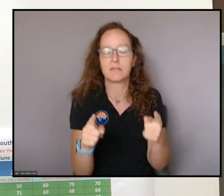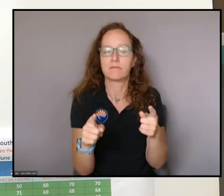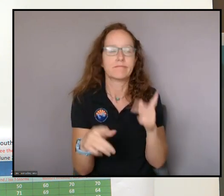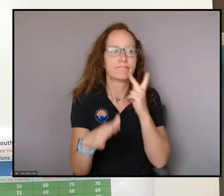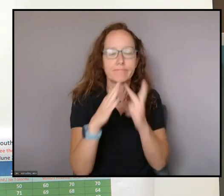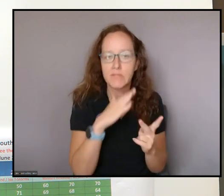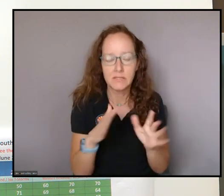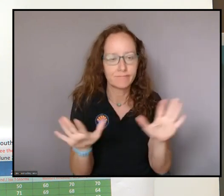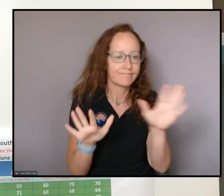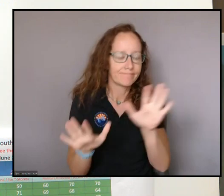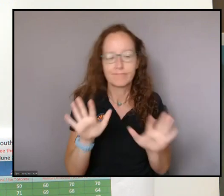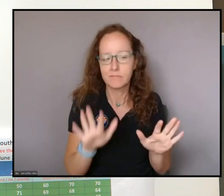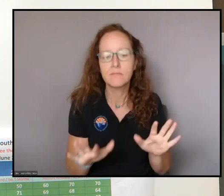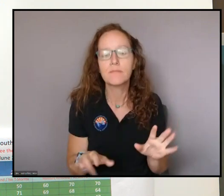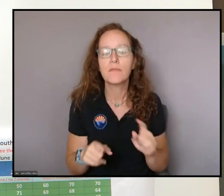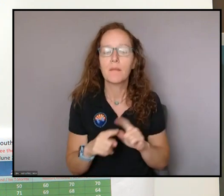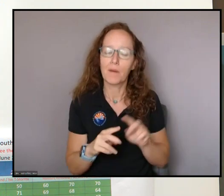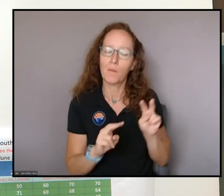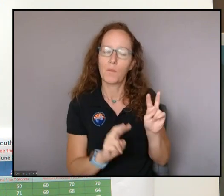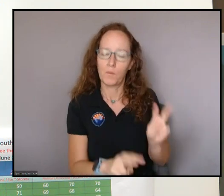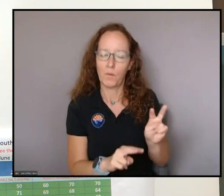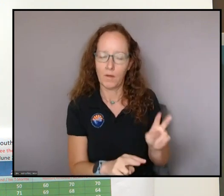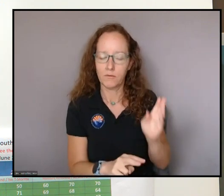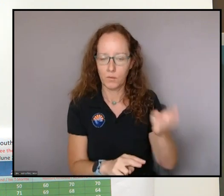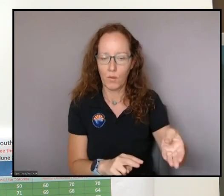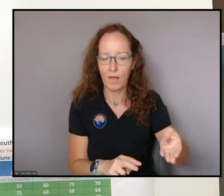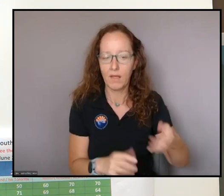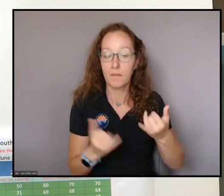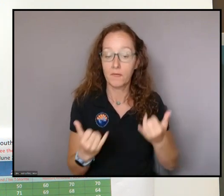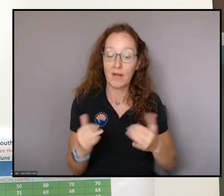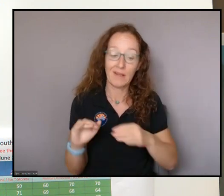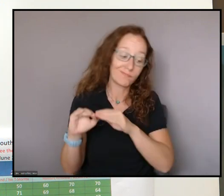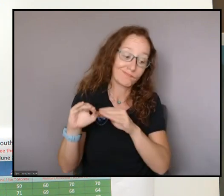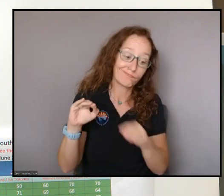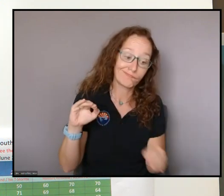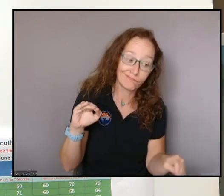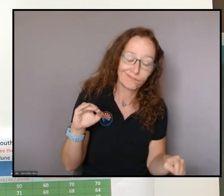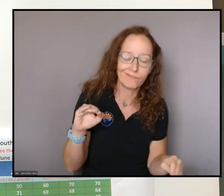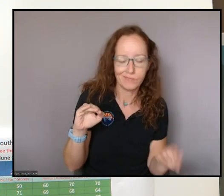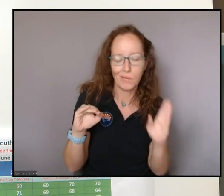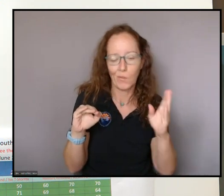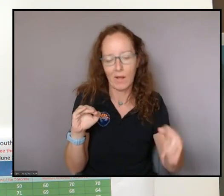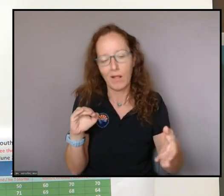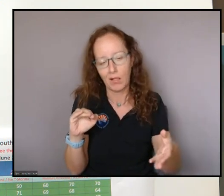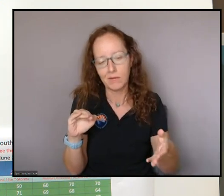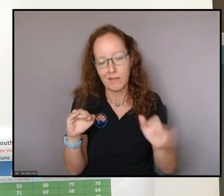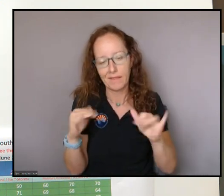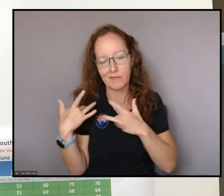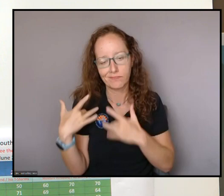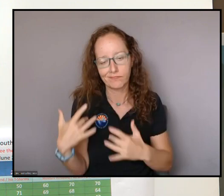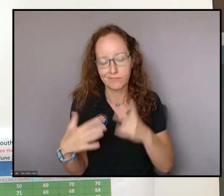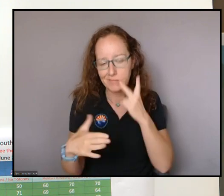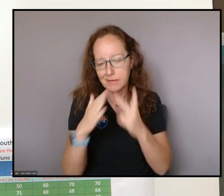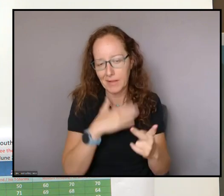decrease in thunderstorm activity as we go into next week. Next slide please. So just our Thunderstorm Threat